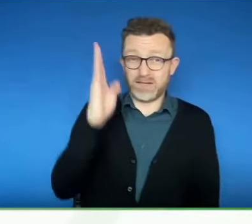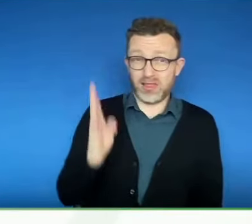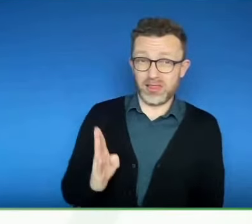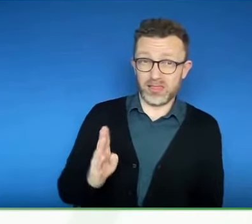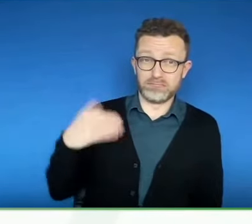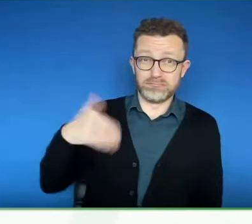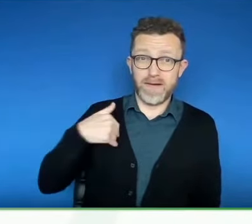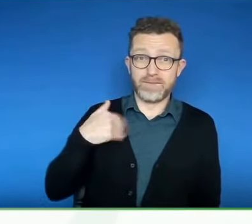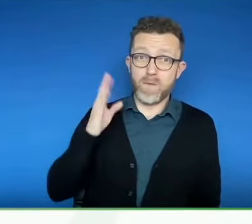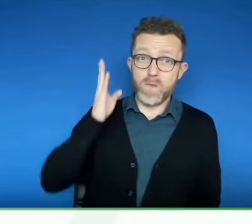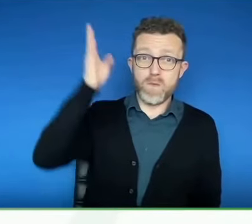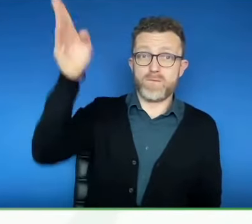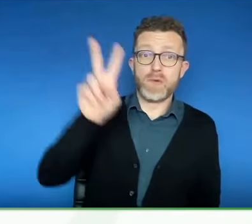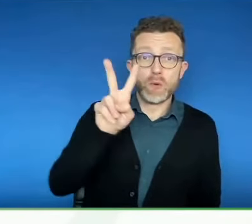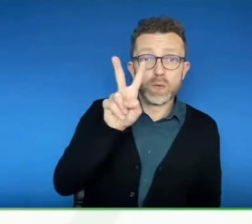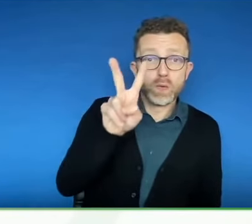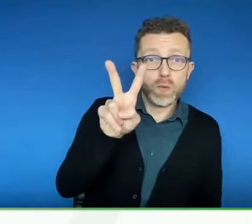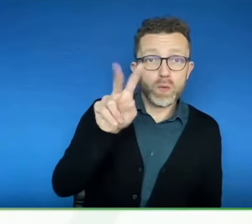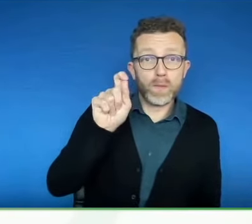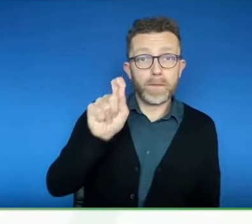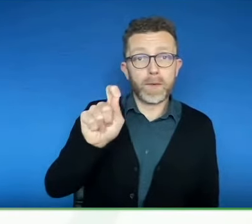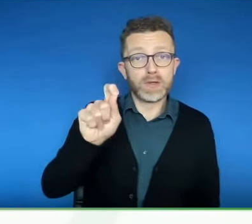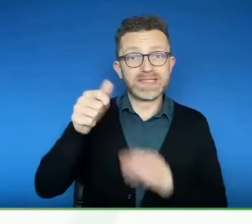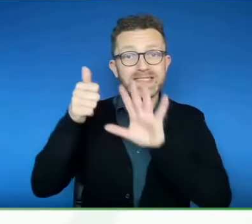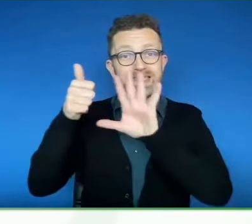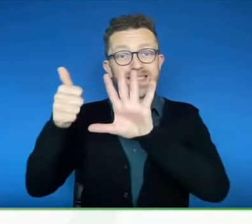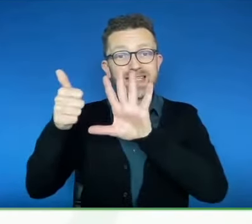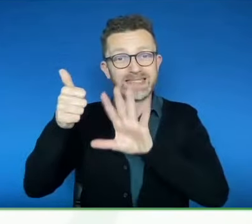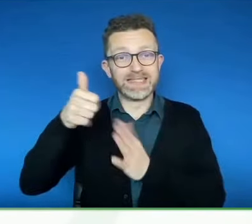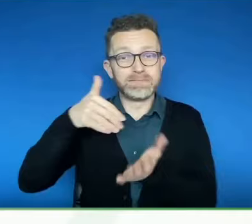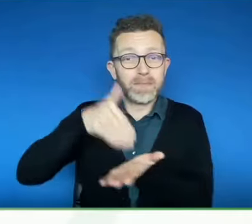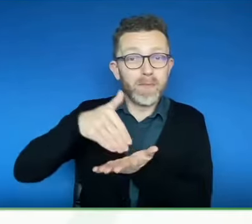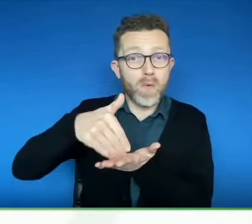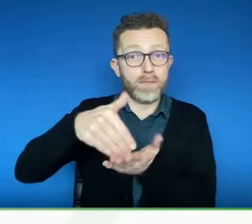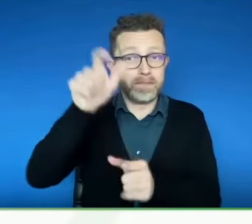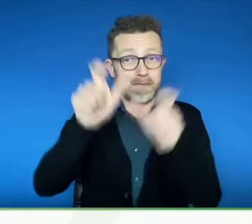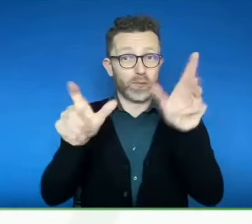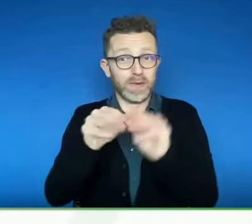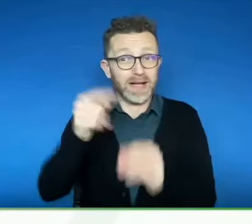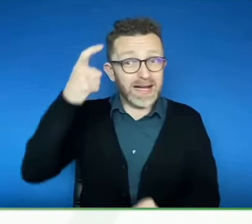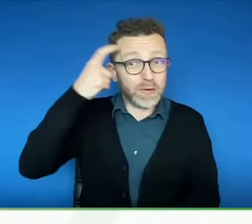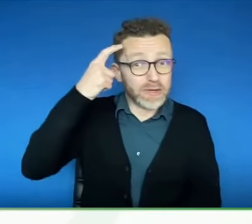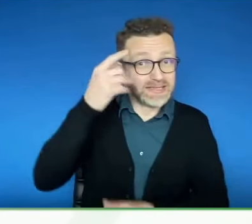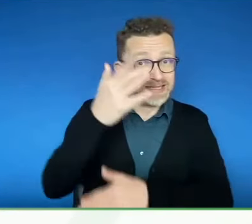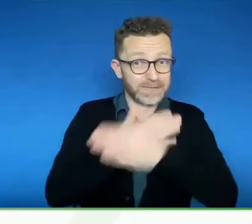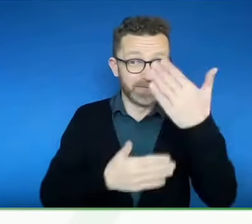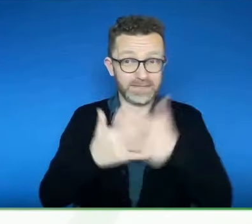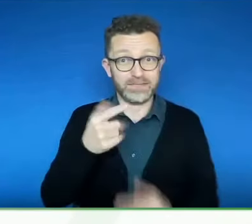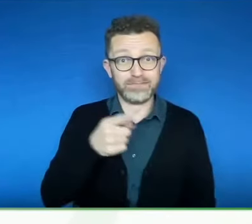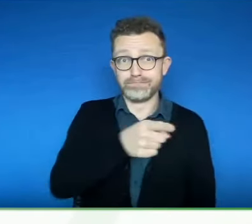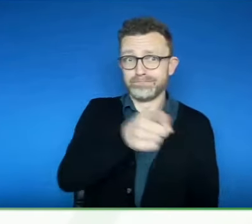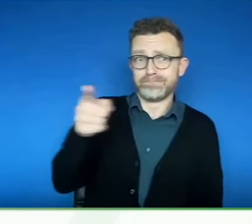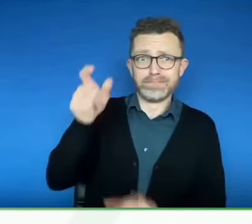access education but also when trying to have jobs, employment.